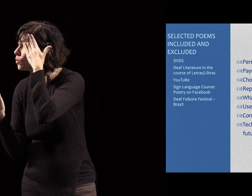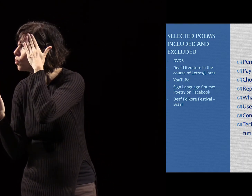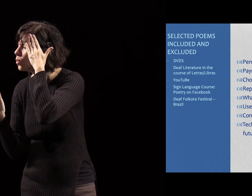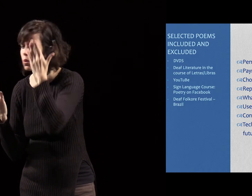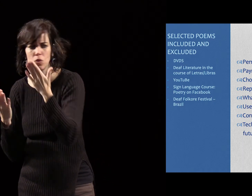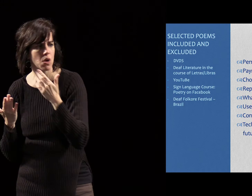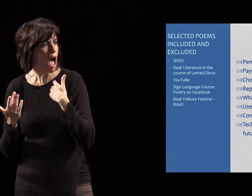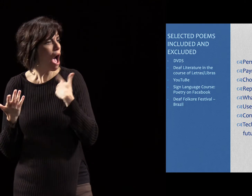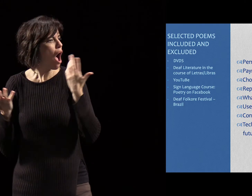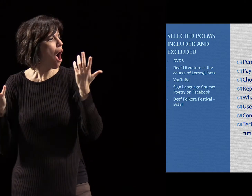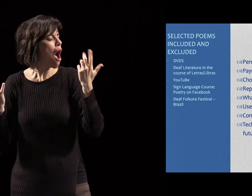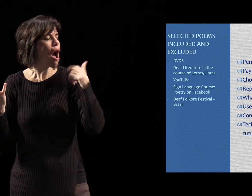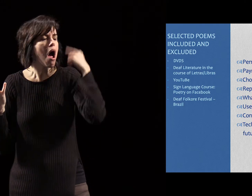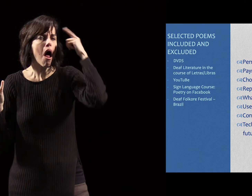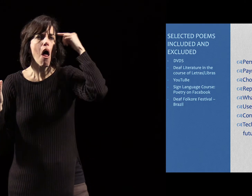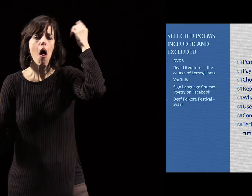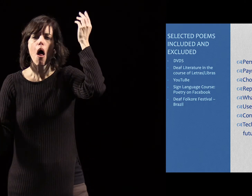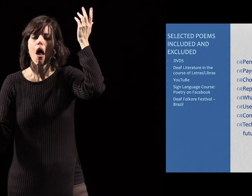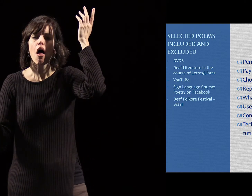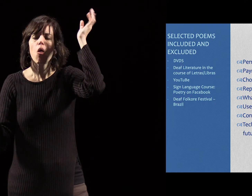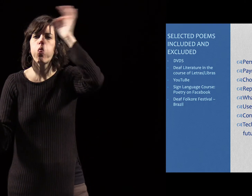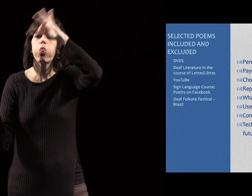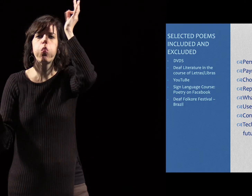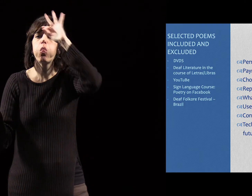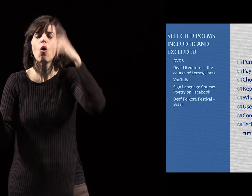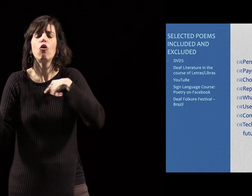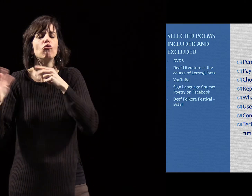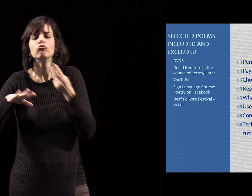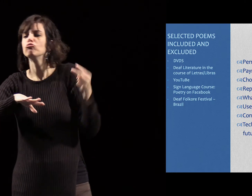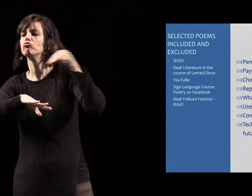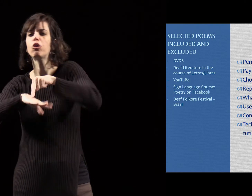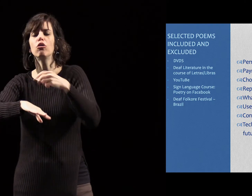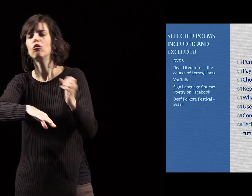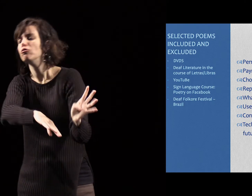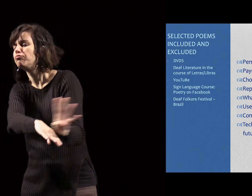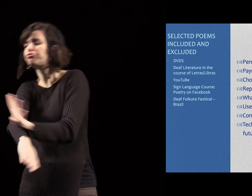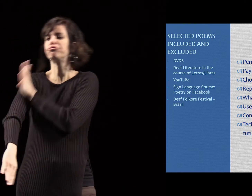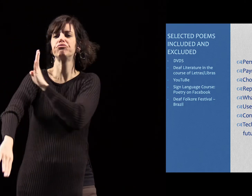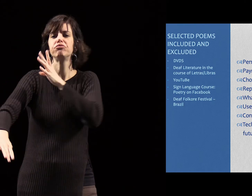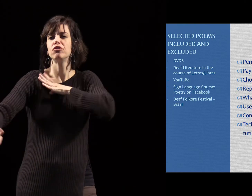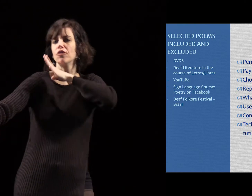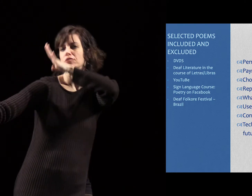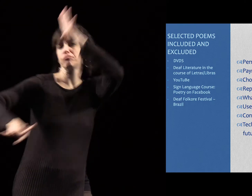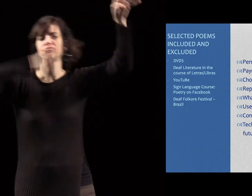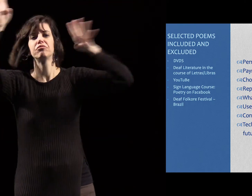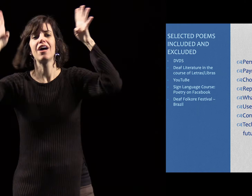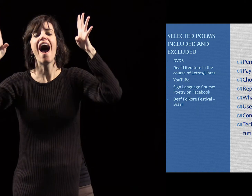and sometimes the performers don't go into the performance having a title or subject in mind.